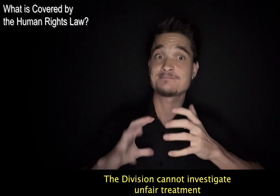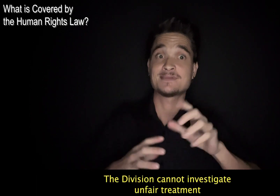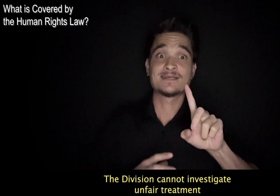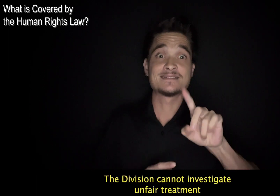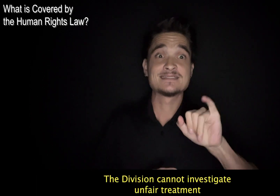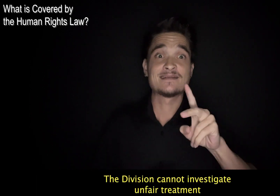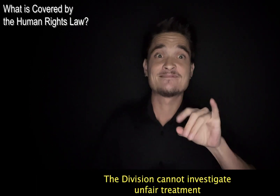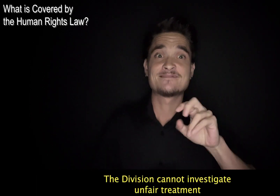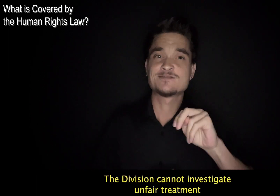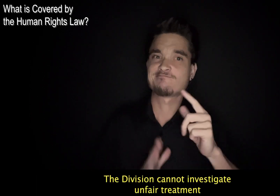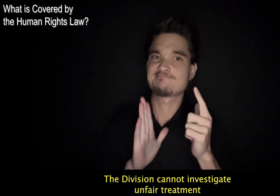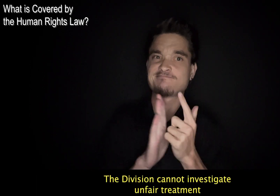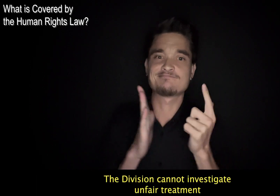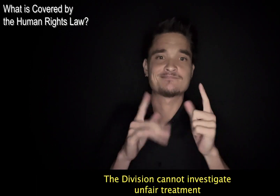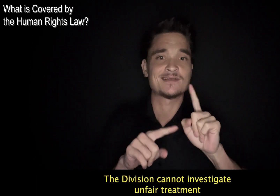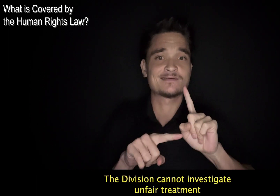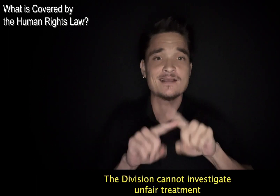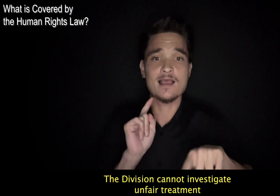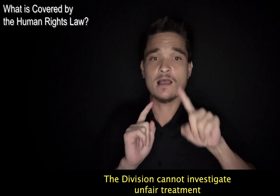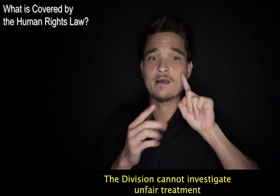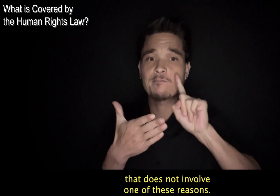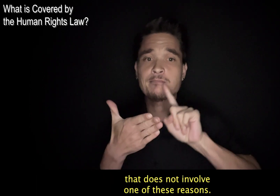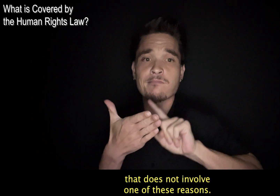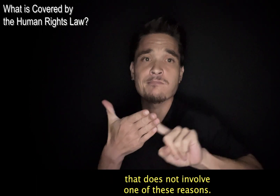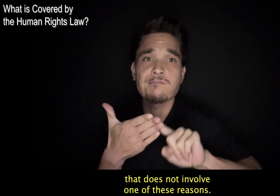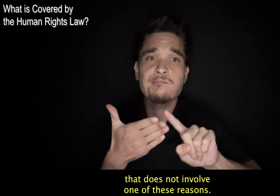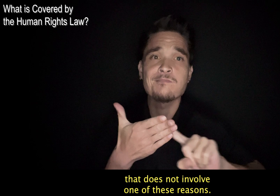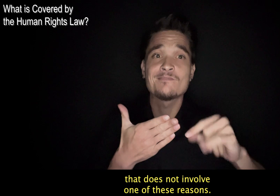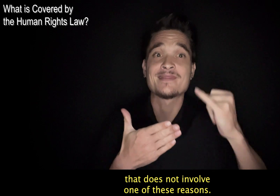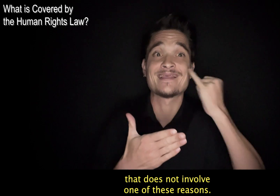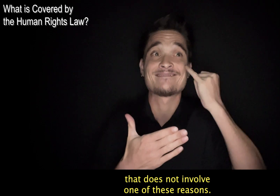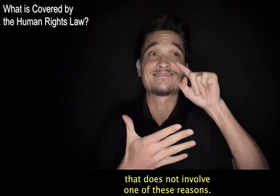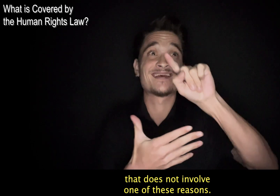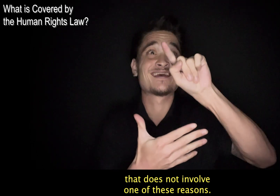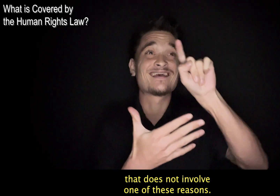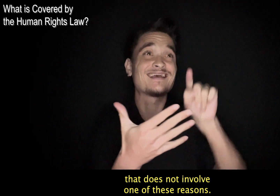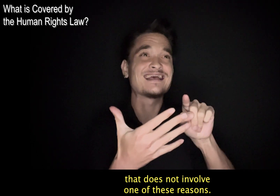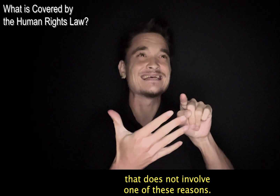The Division cannot investigate unfair treatment that does not involve one of these reasons.